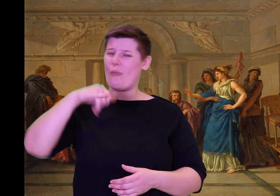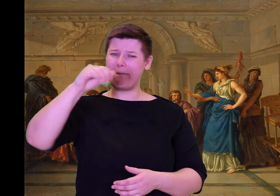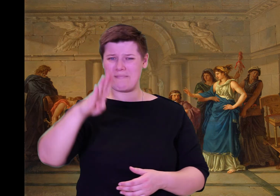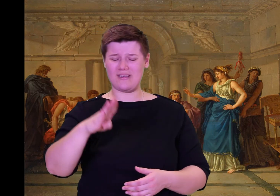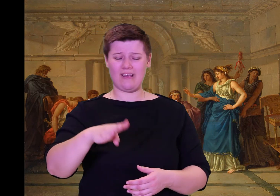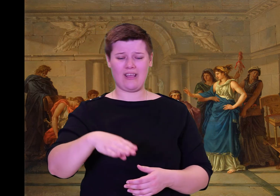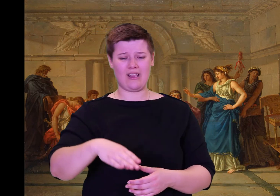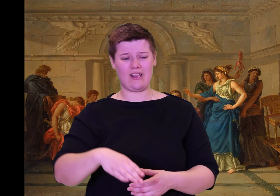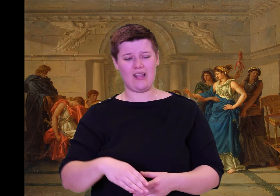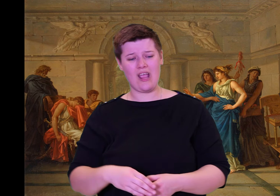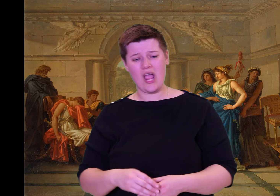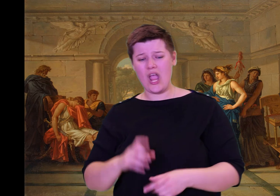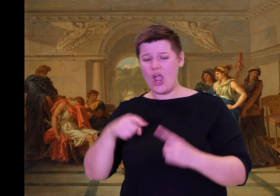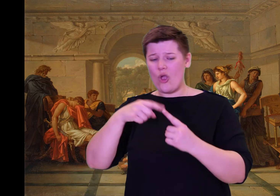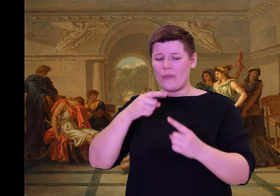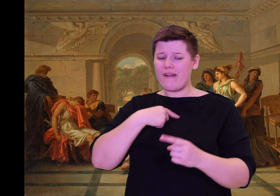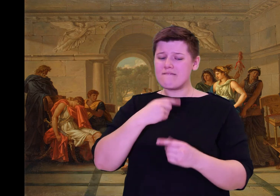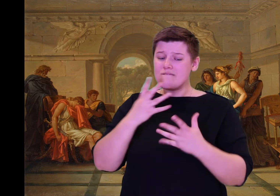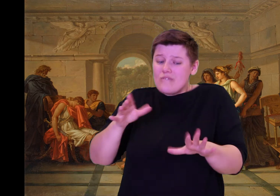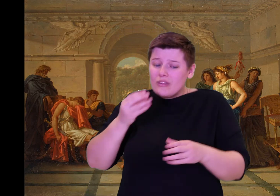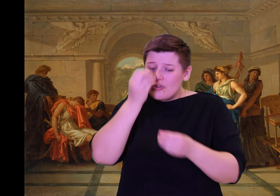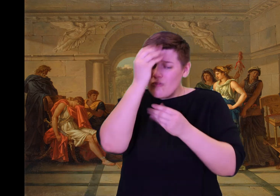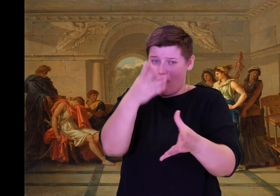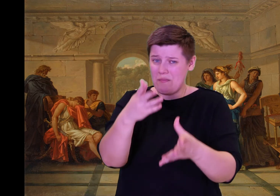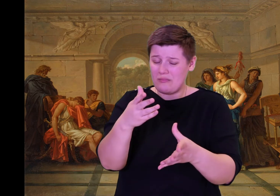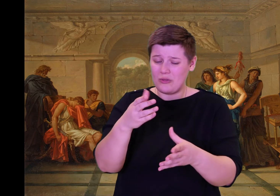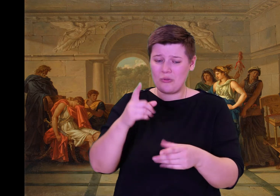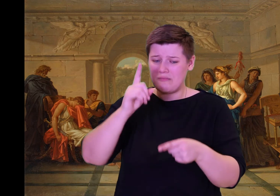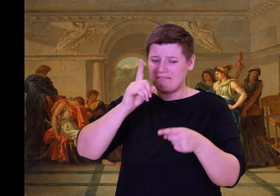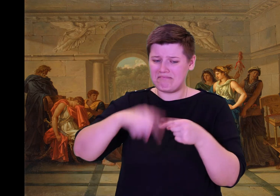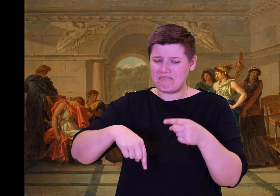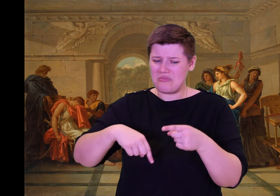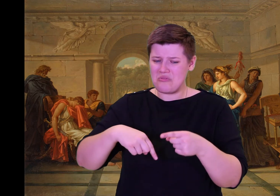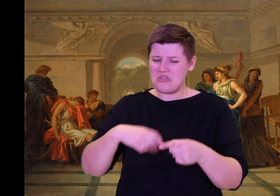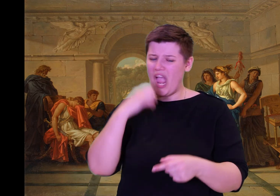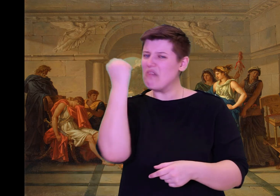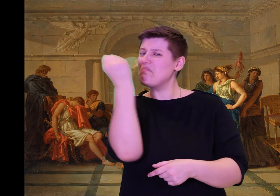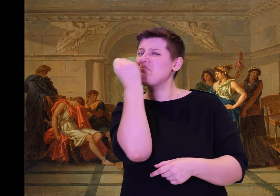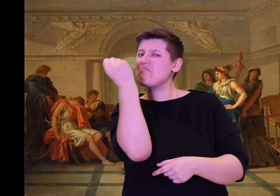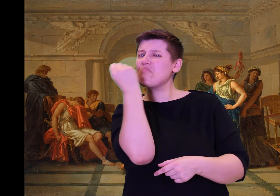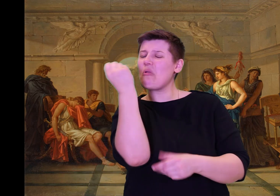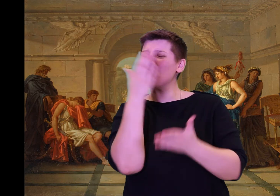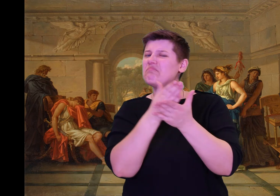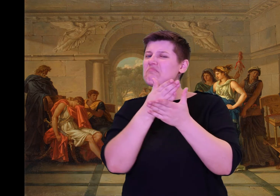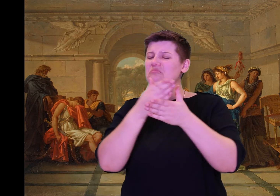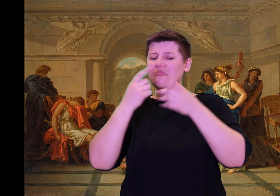why ask me this? You have no need to know or learn my mind. When I have told you,